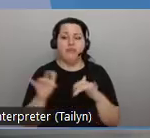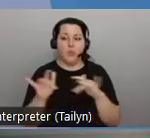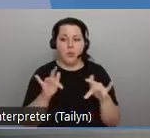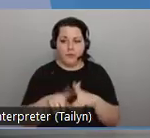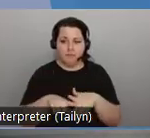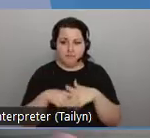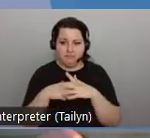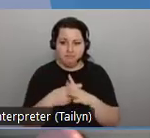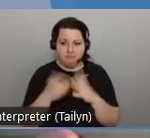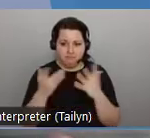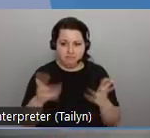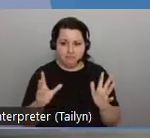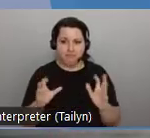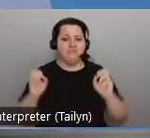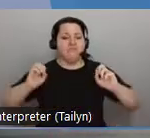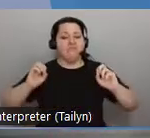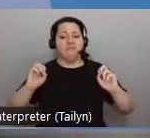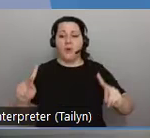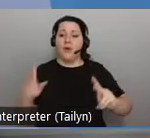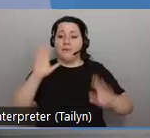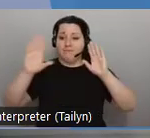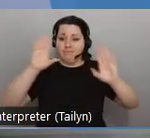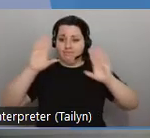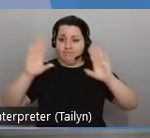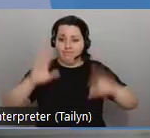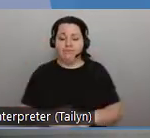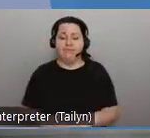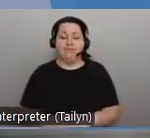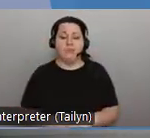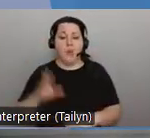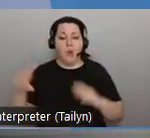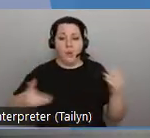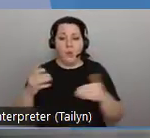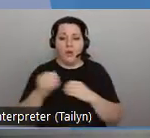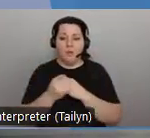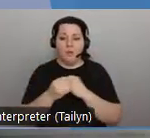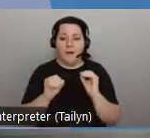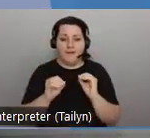There we are. STEPHEN POLACEK: Hello everyone!